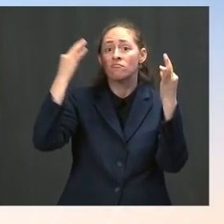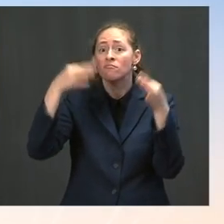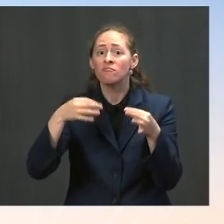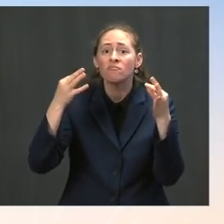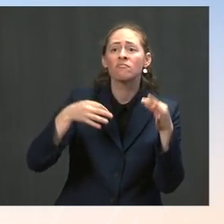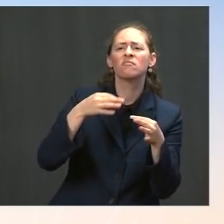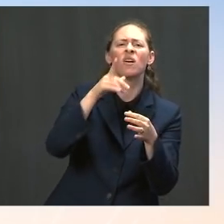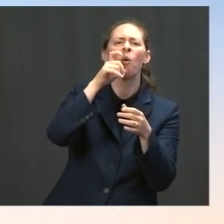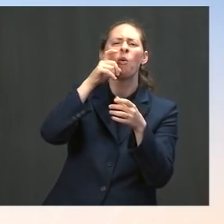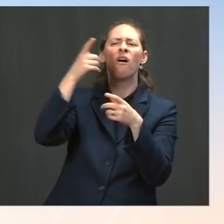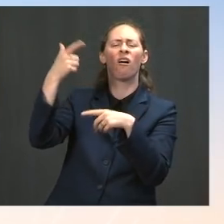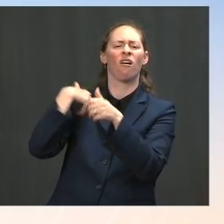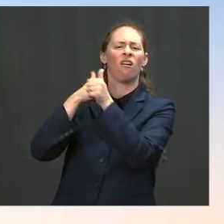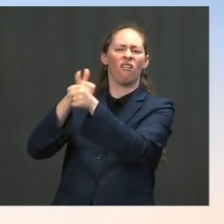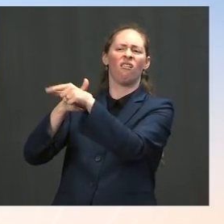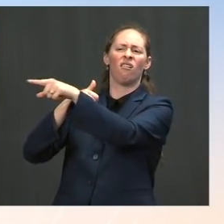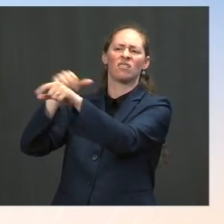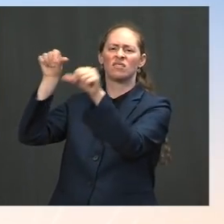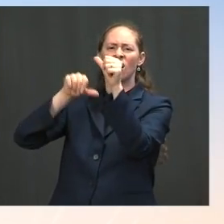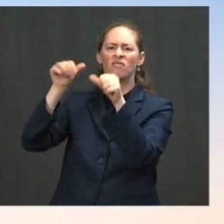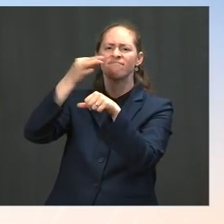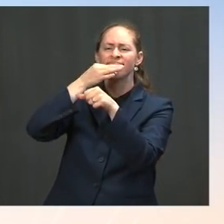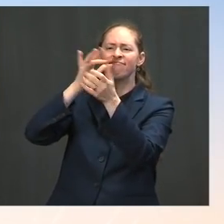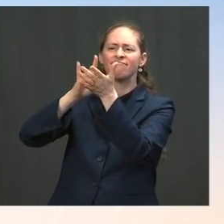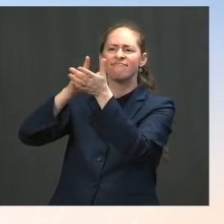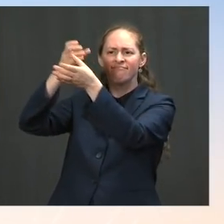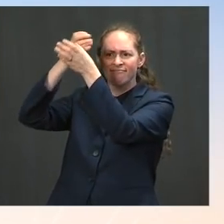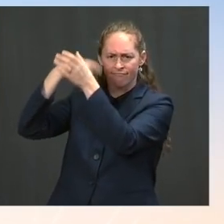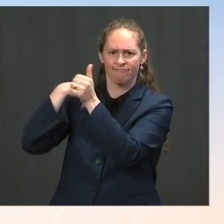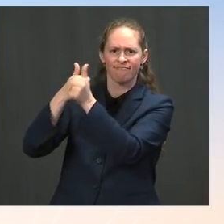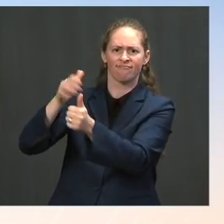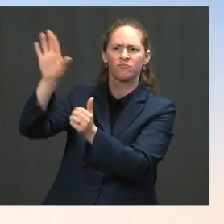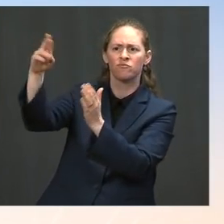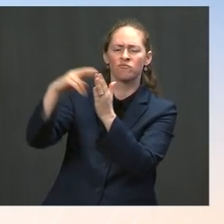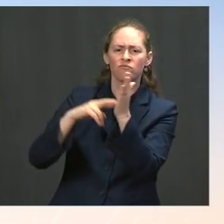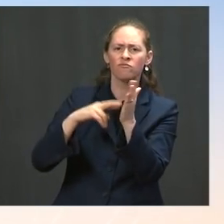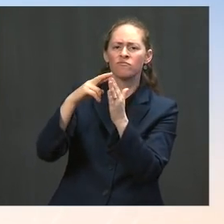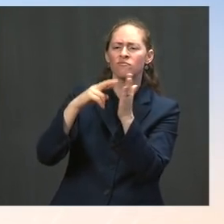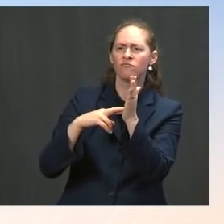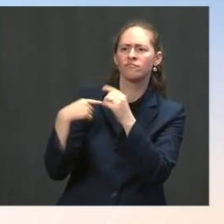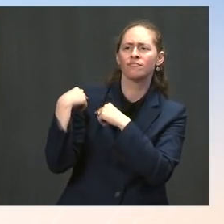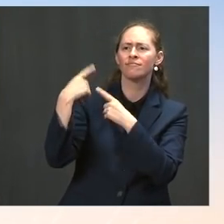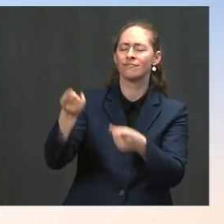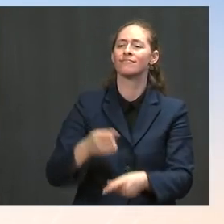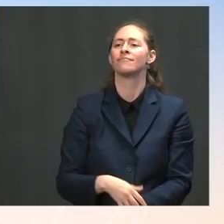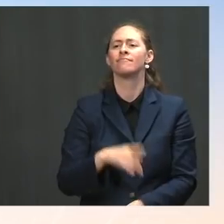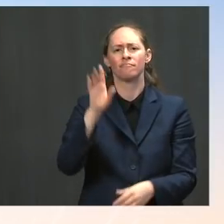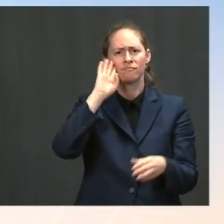to what those protocols are that remain in place: regular testing of those surrounding and meeting with the President;